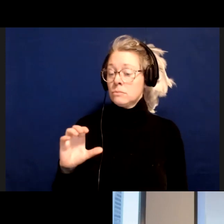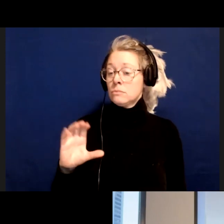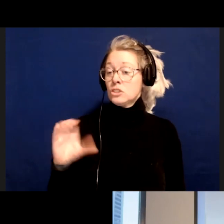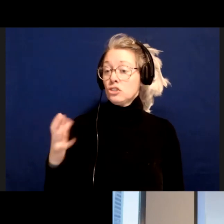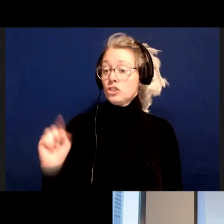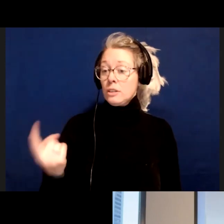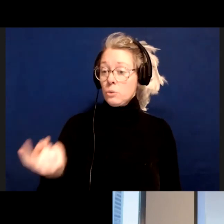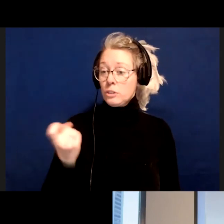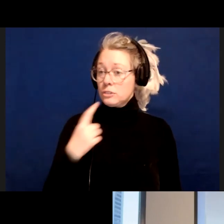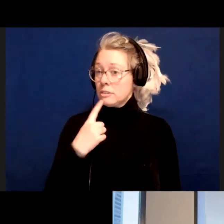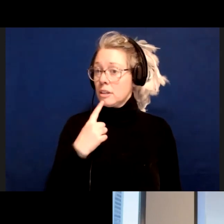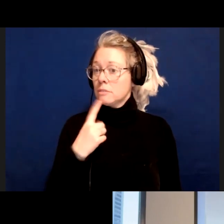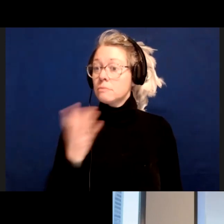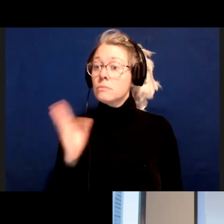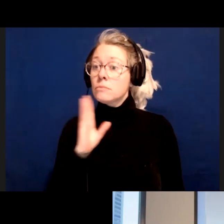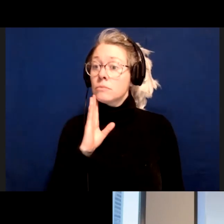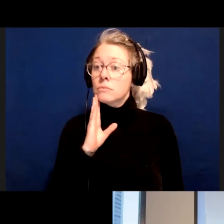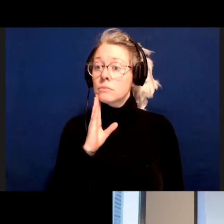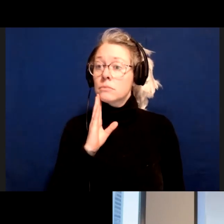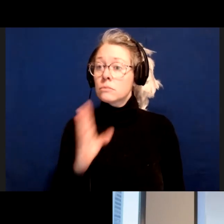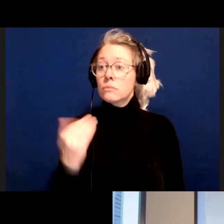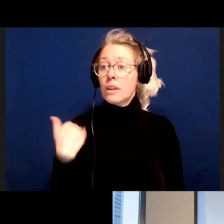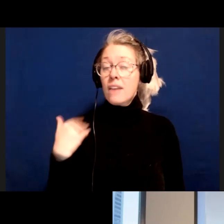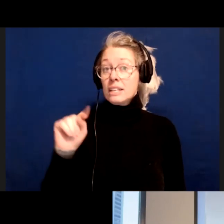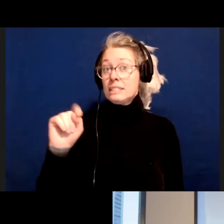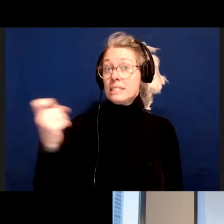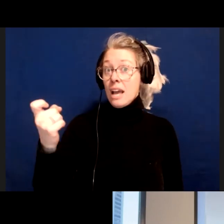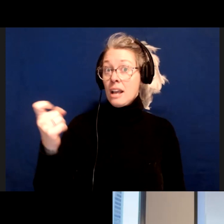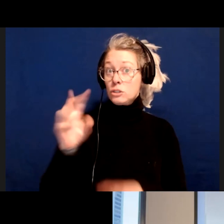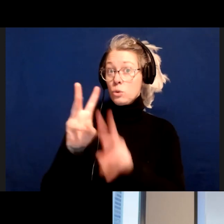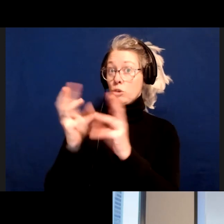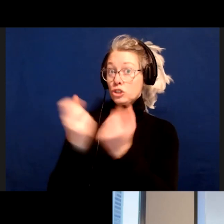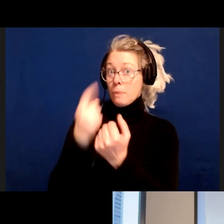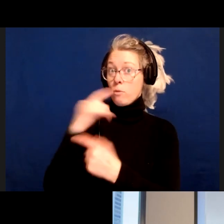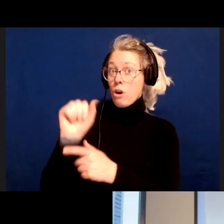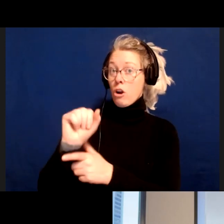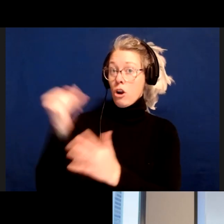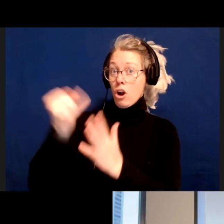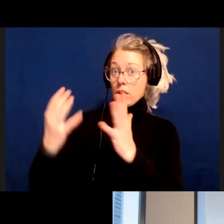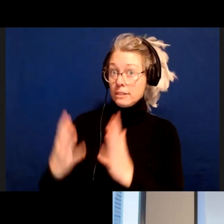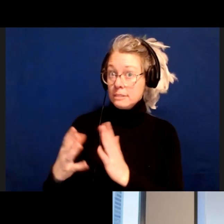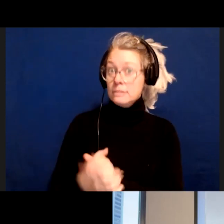or not there are going to be tax workshops for artists. There are a number of activities